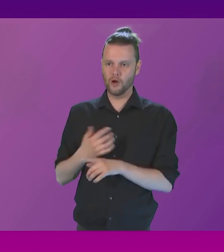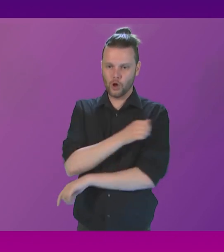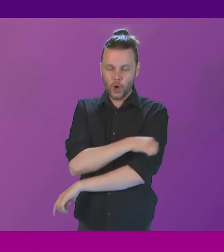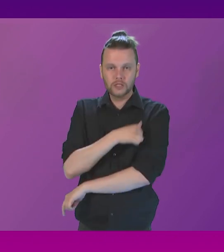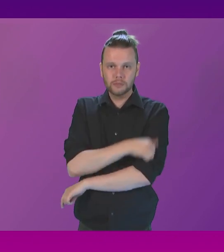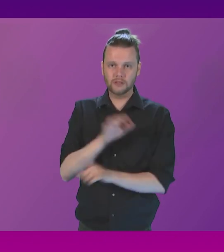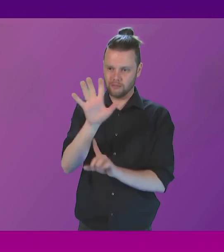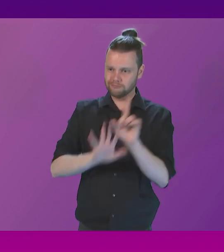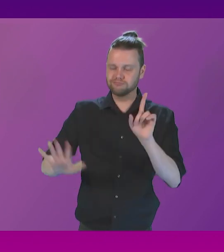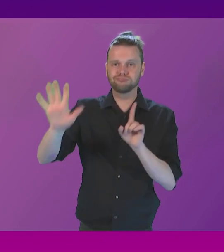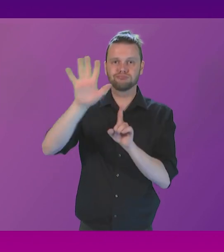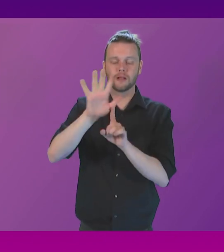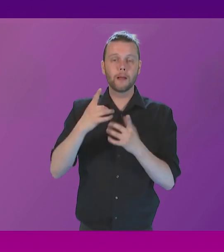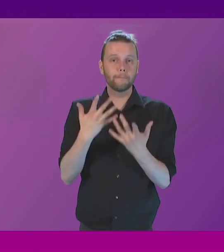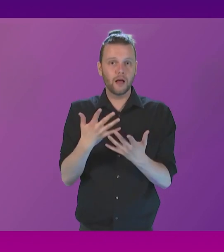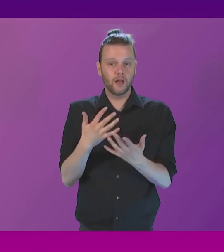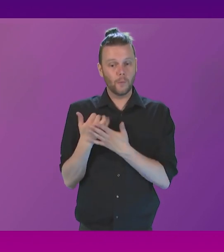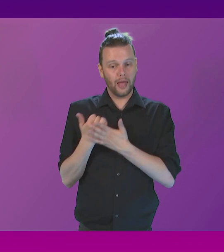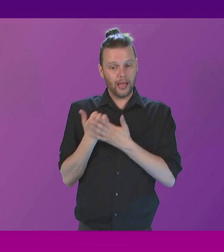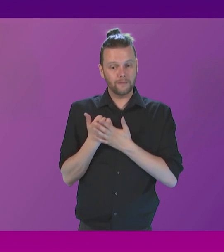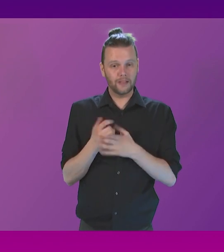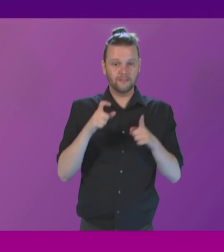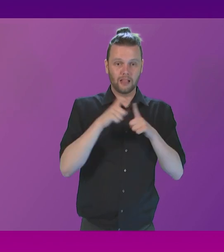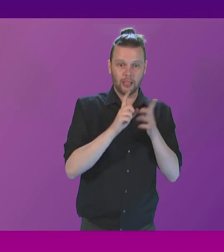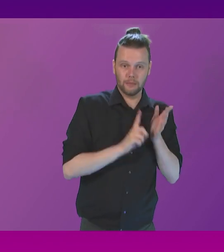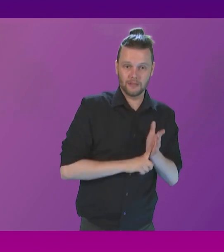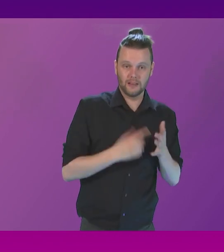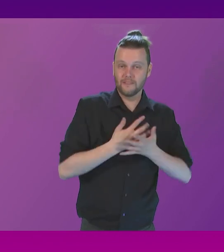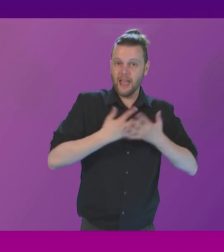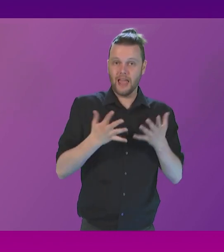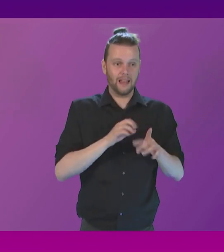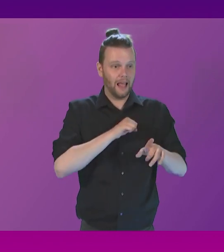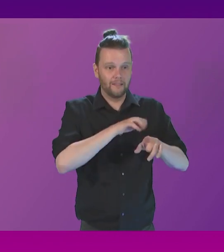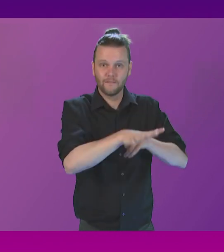Lumsden has any influence whatsoever, it would be helpful if he could tell his